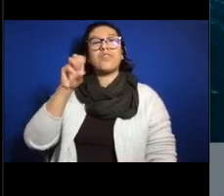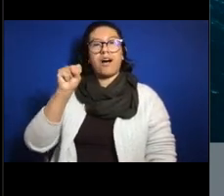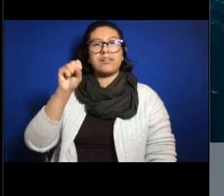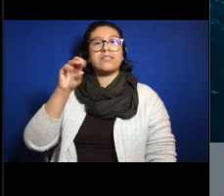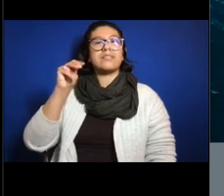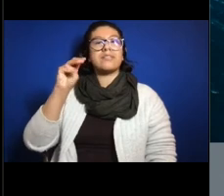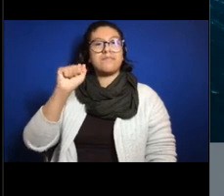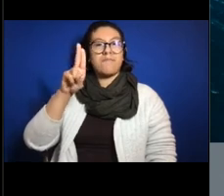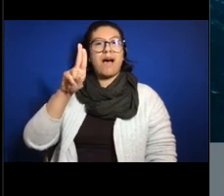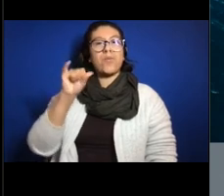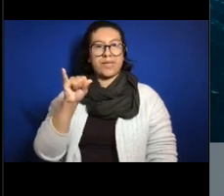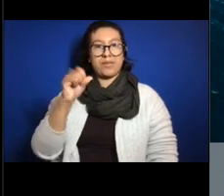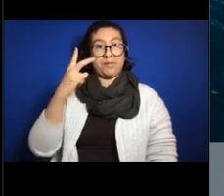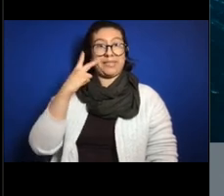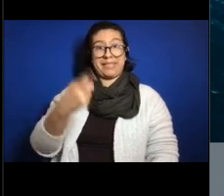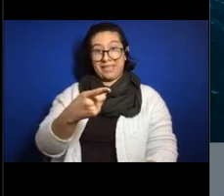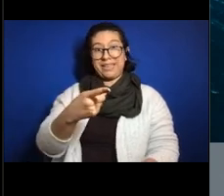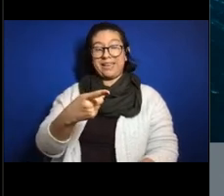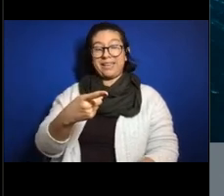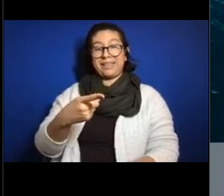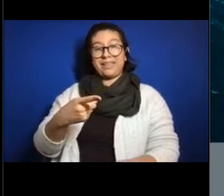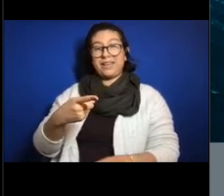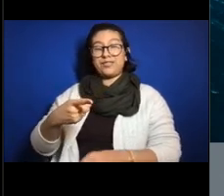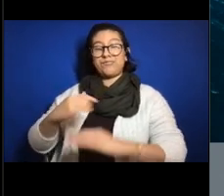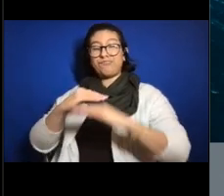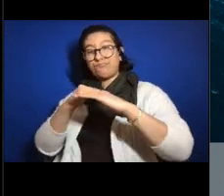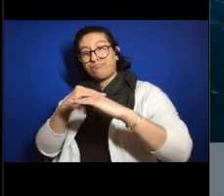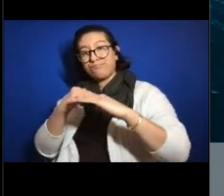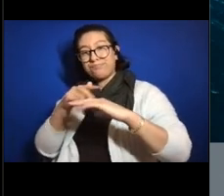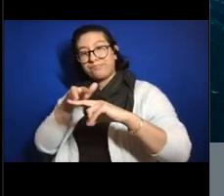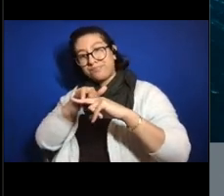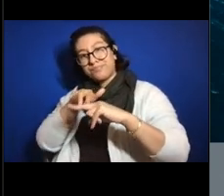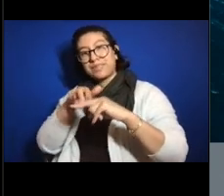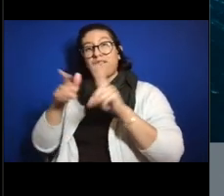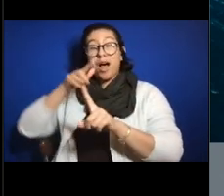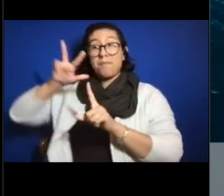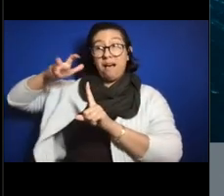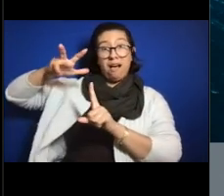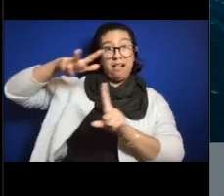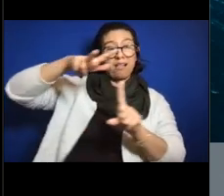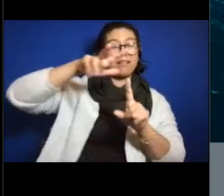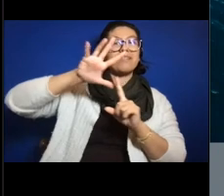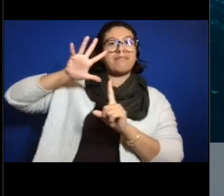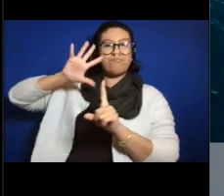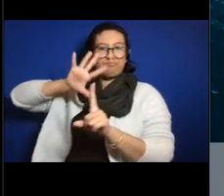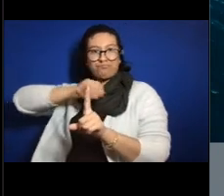of the windsurfer on the other surfer from a helicopter. And then the other picture is of Waimea Bay